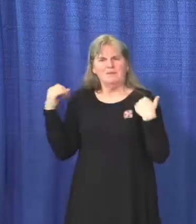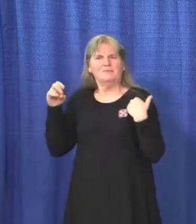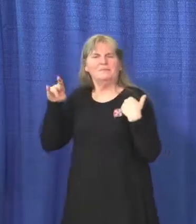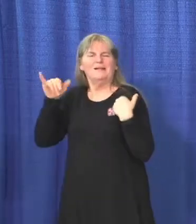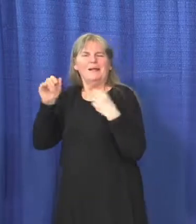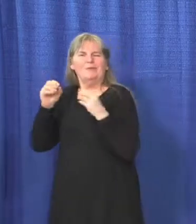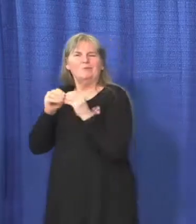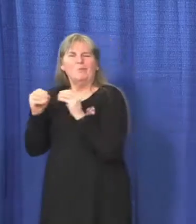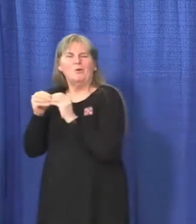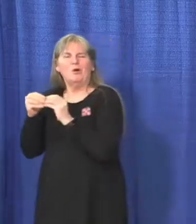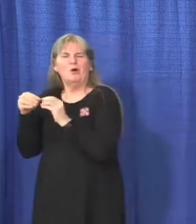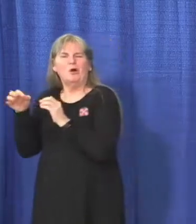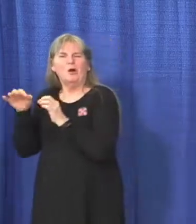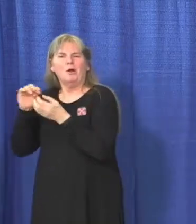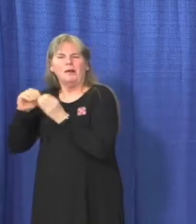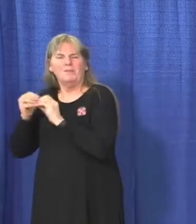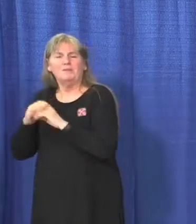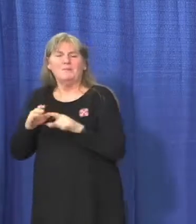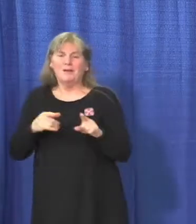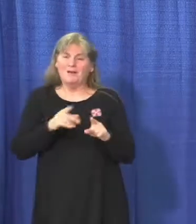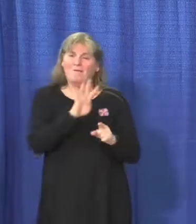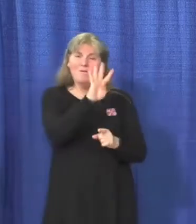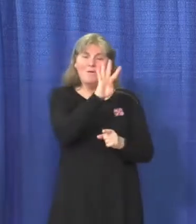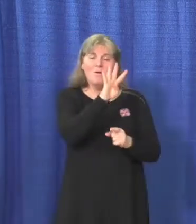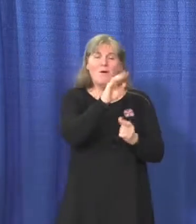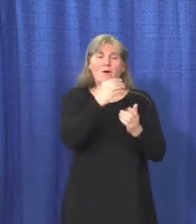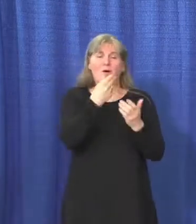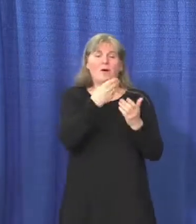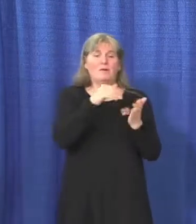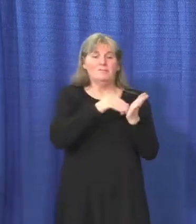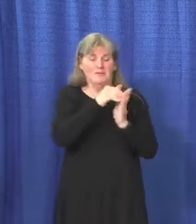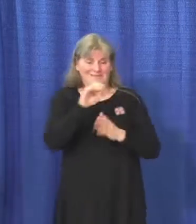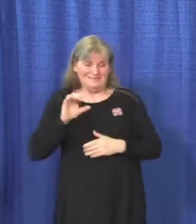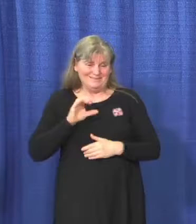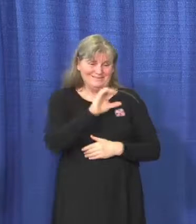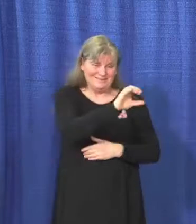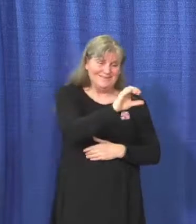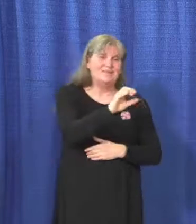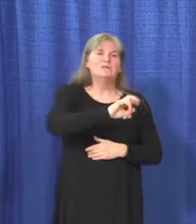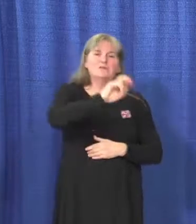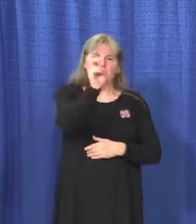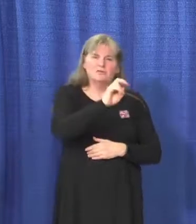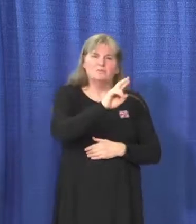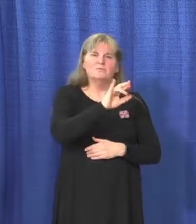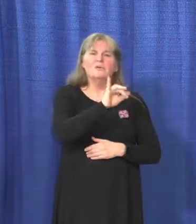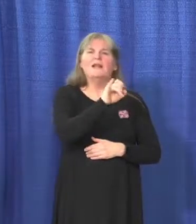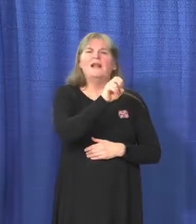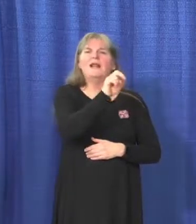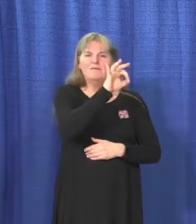4 million is dedicated to tourism relief programs and to support operators.